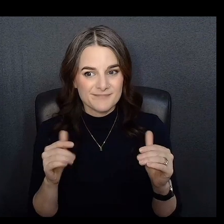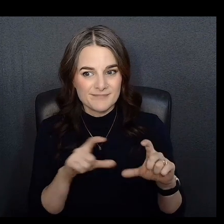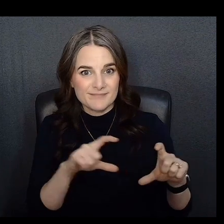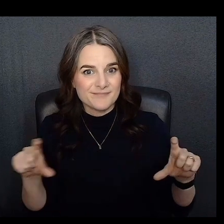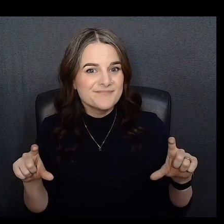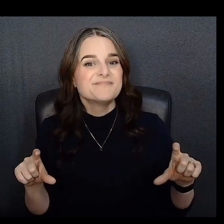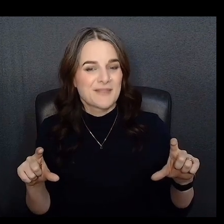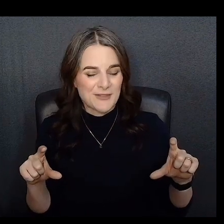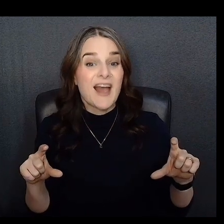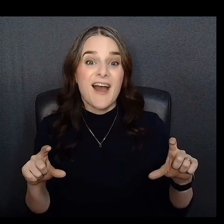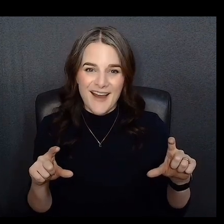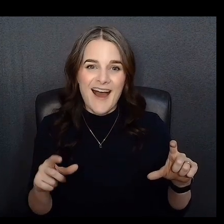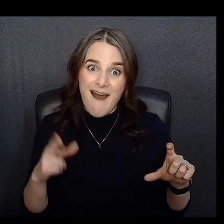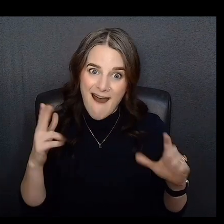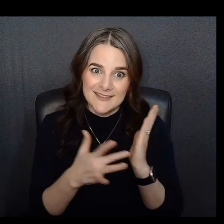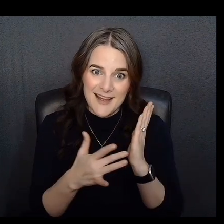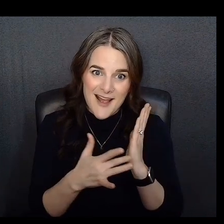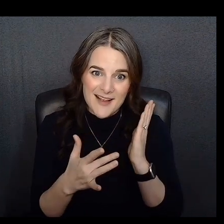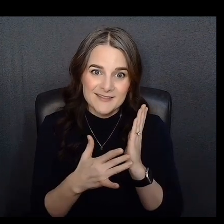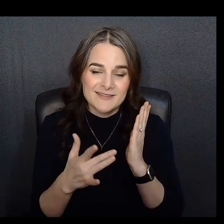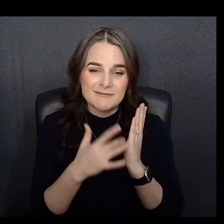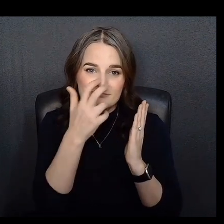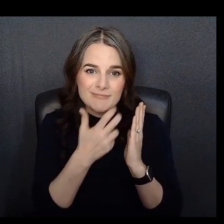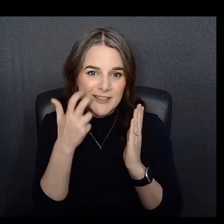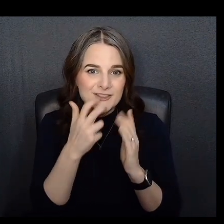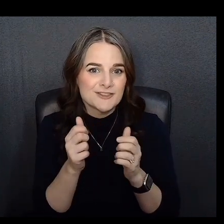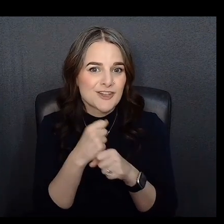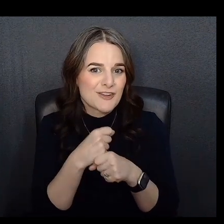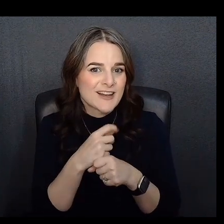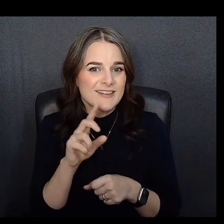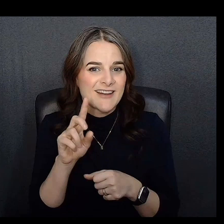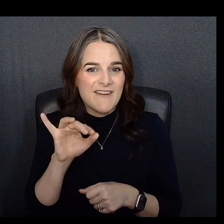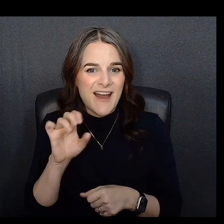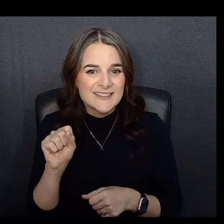So one is an iPad and the other two are more specialized AAC systems,